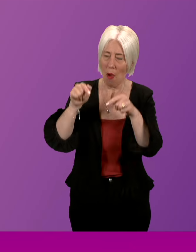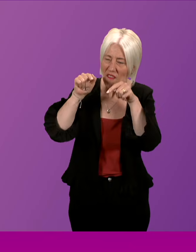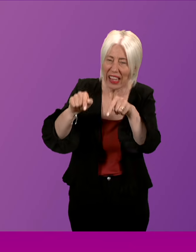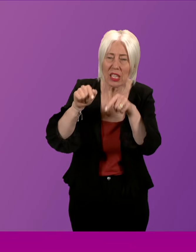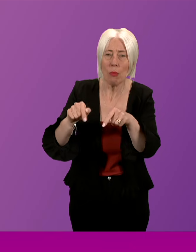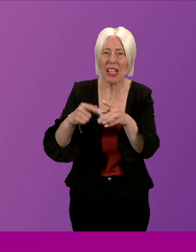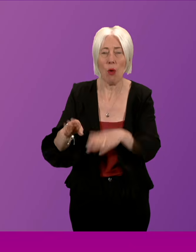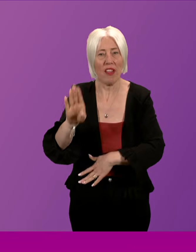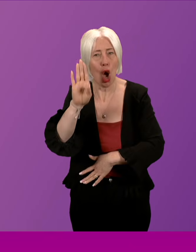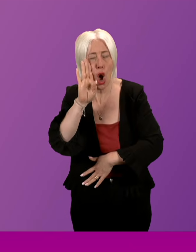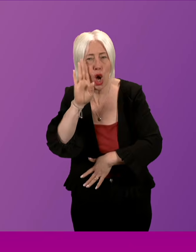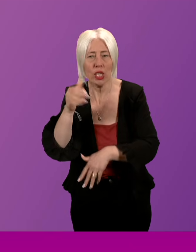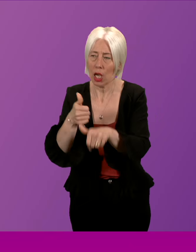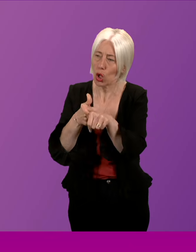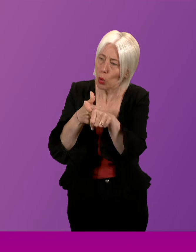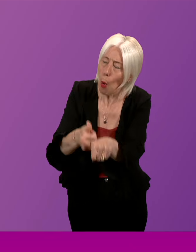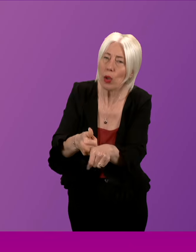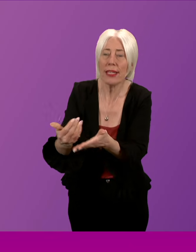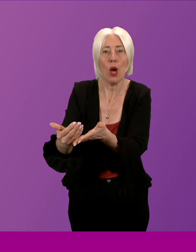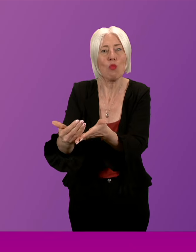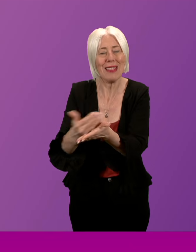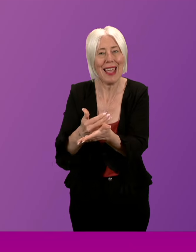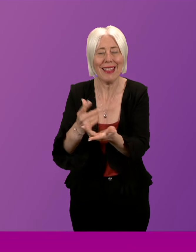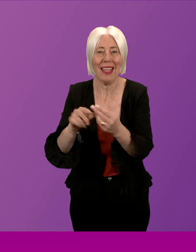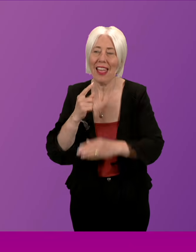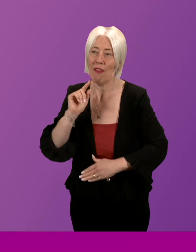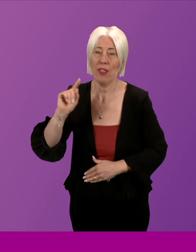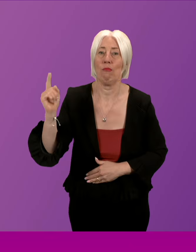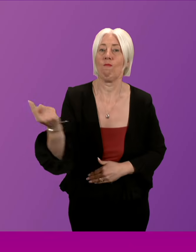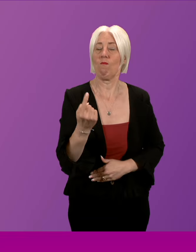supported and protected when they come forward to seek help.